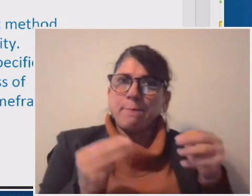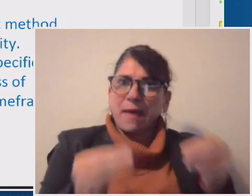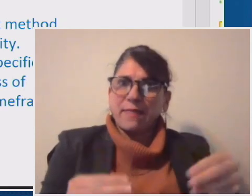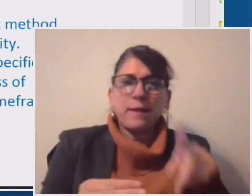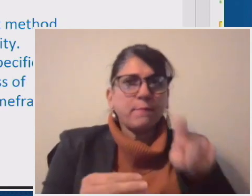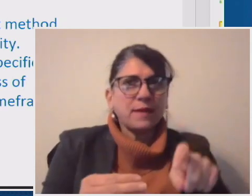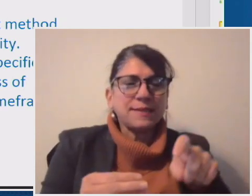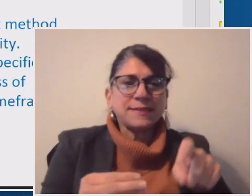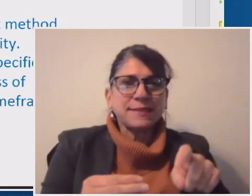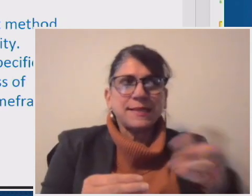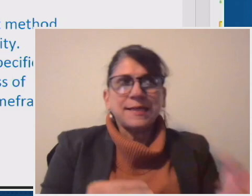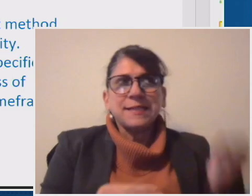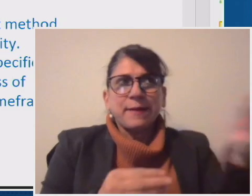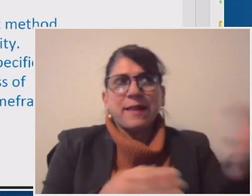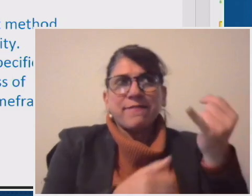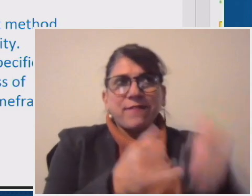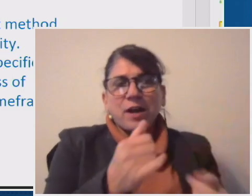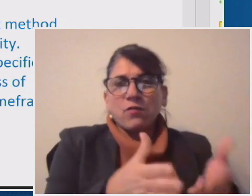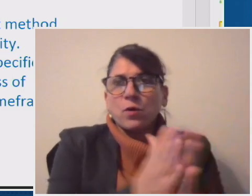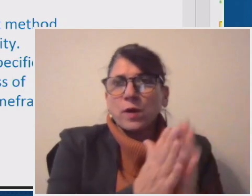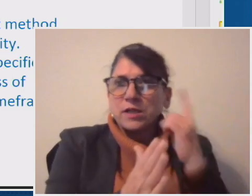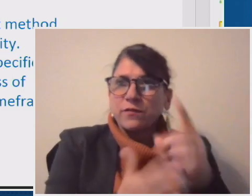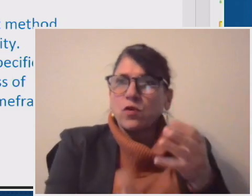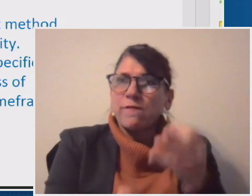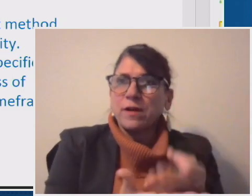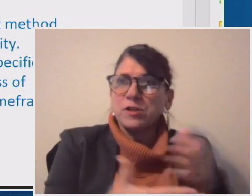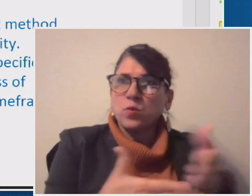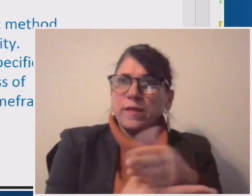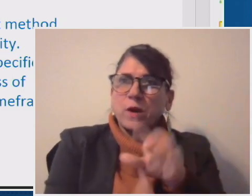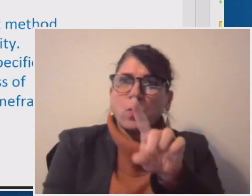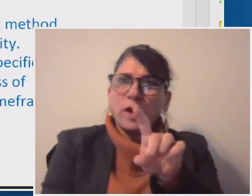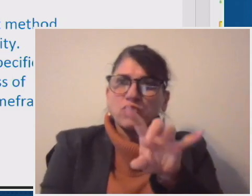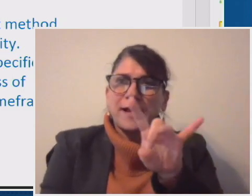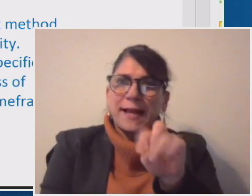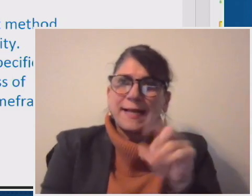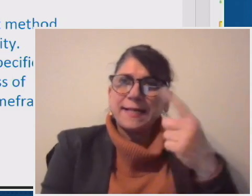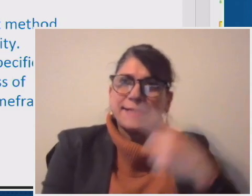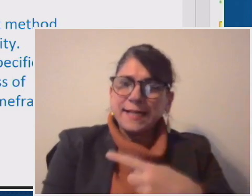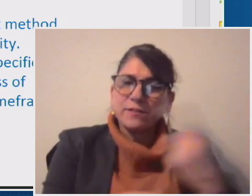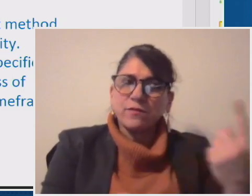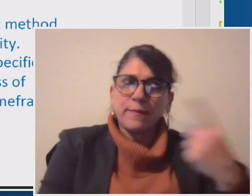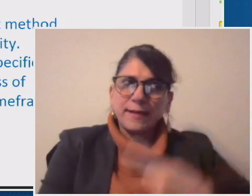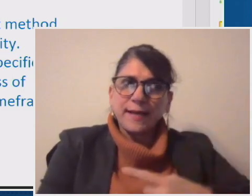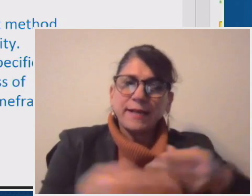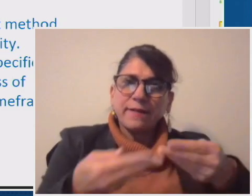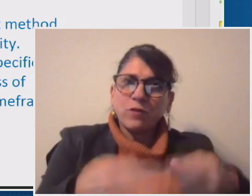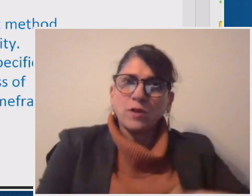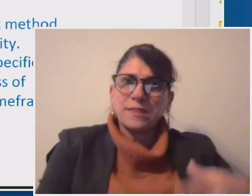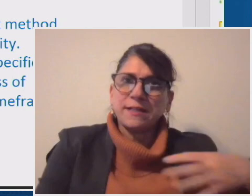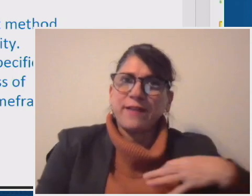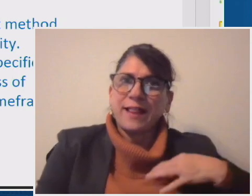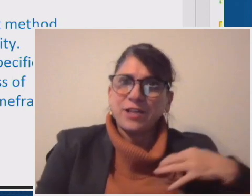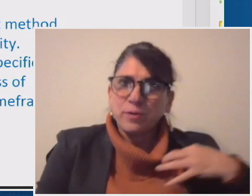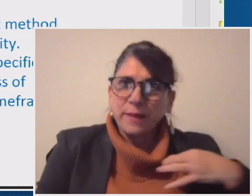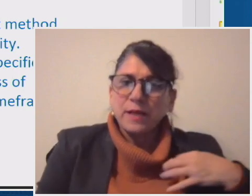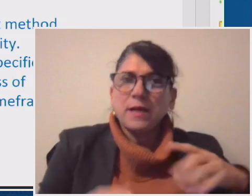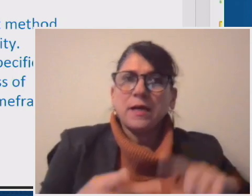final request for funds within 180 days from the date of loss of eligibility. Institutions must comply with any